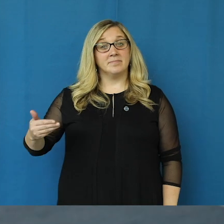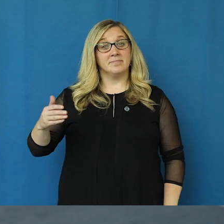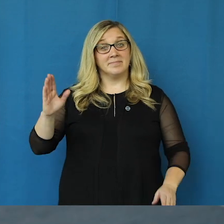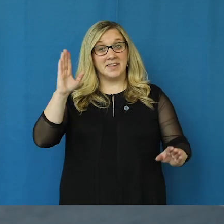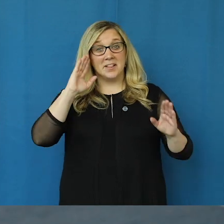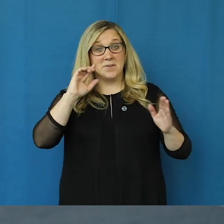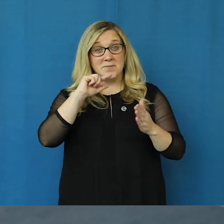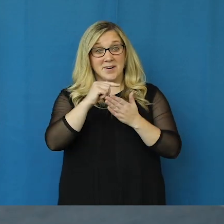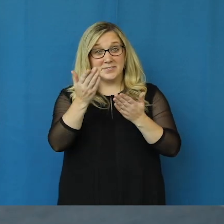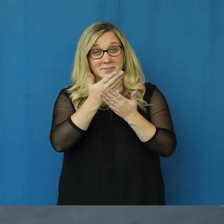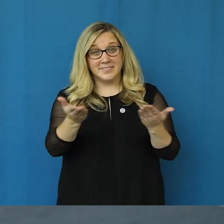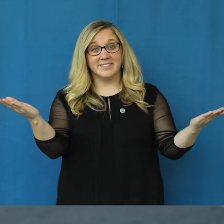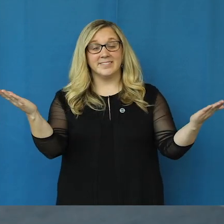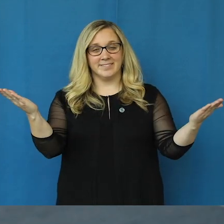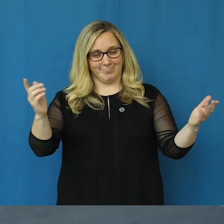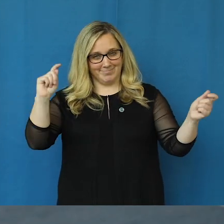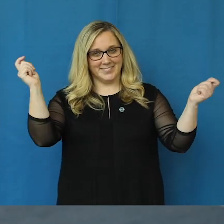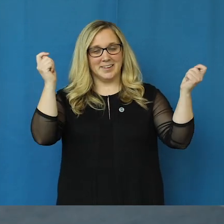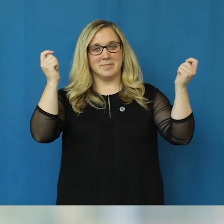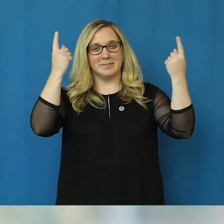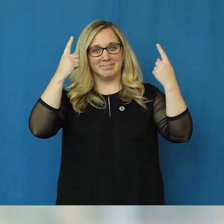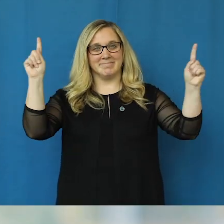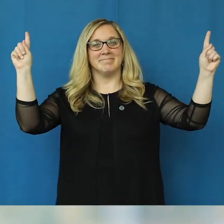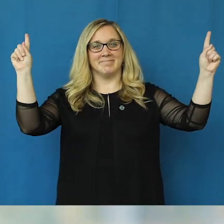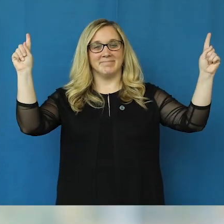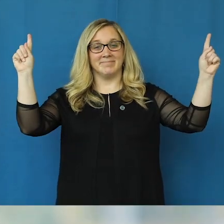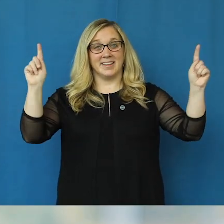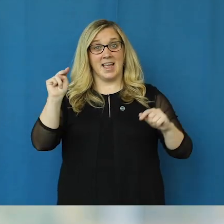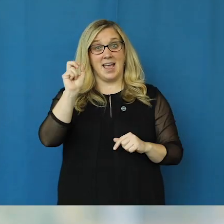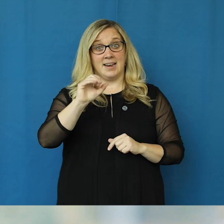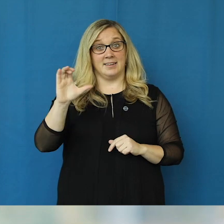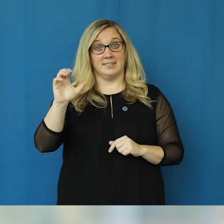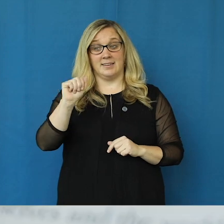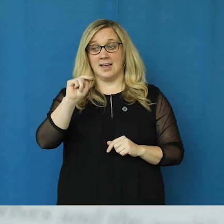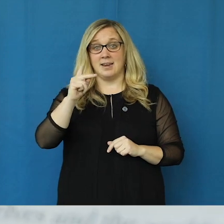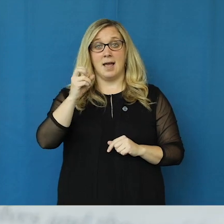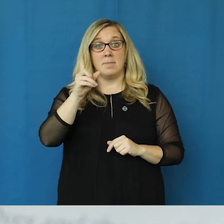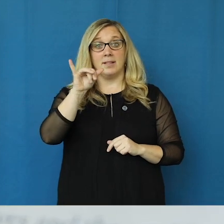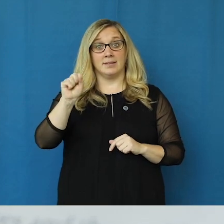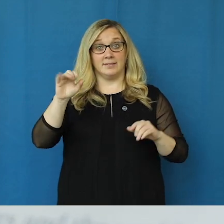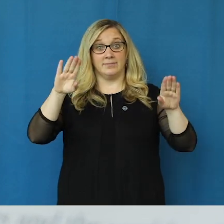My fellow graduates! Here's to us! While our time spent at NSCC Annapolis Valley Campus